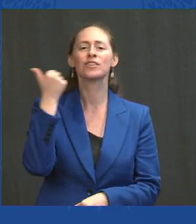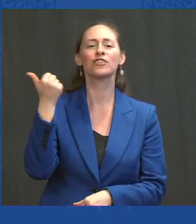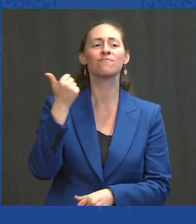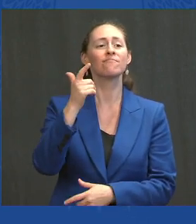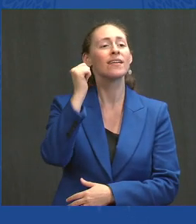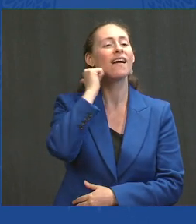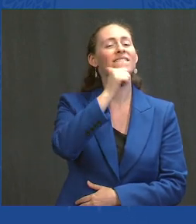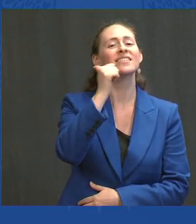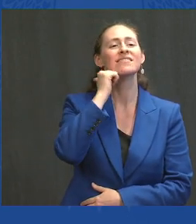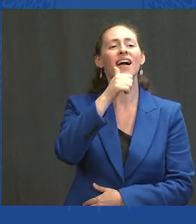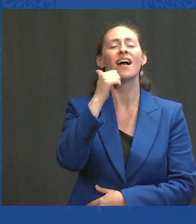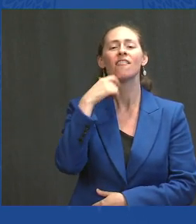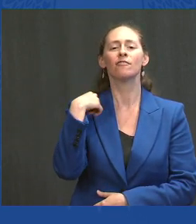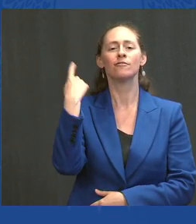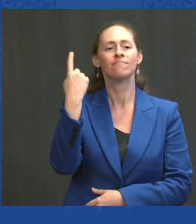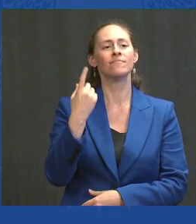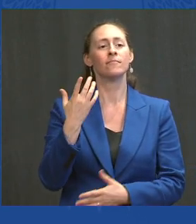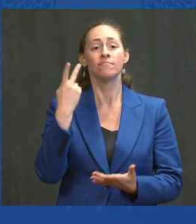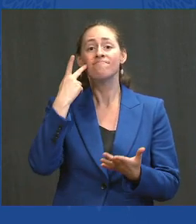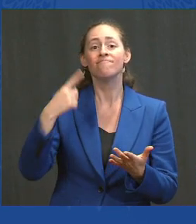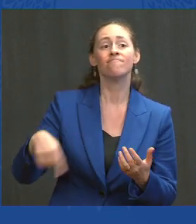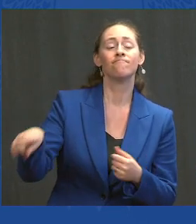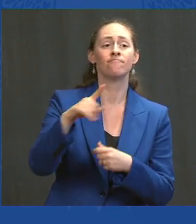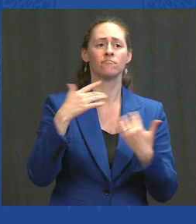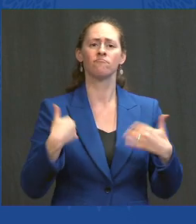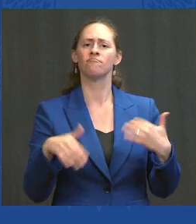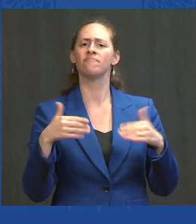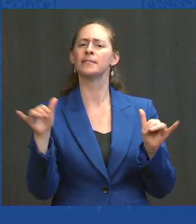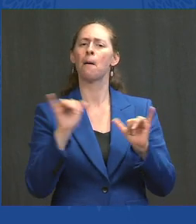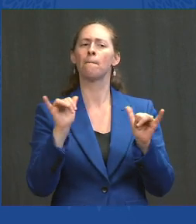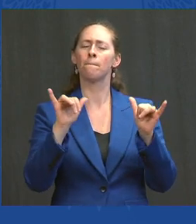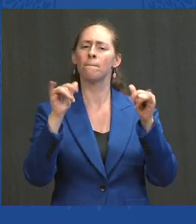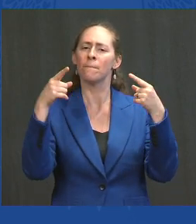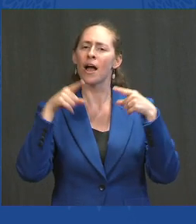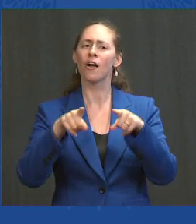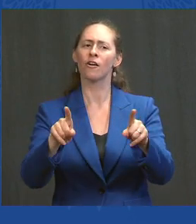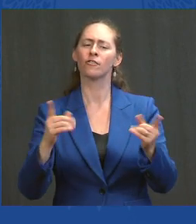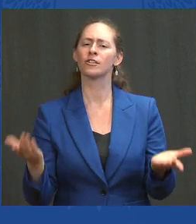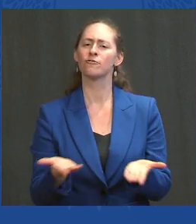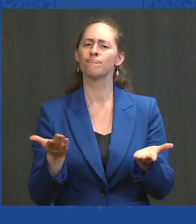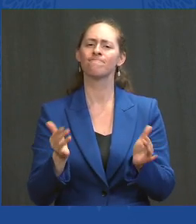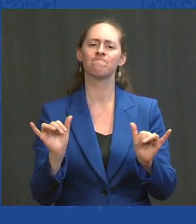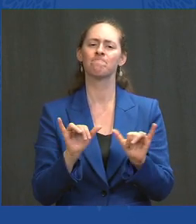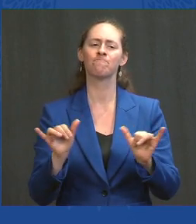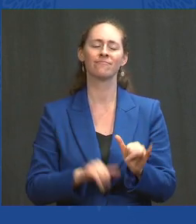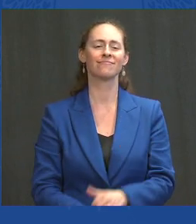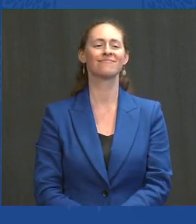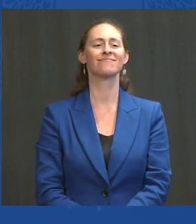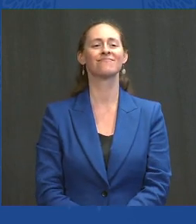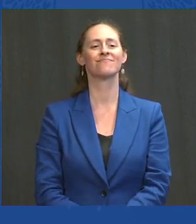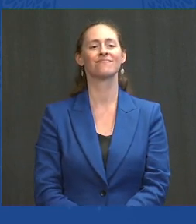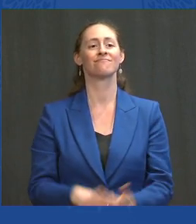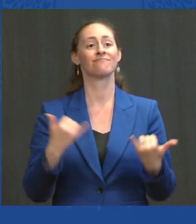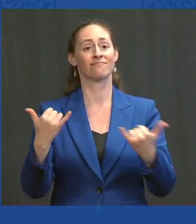the life of our country in the same way. Today, our nation is better than it was yesterday.